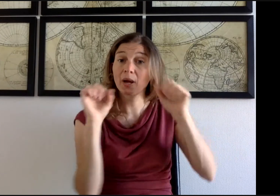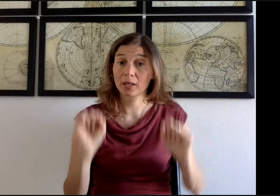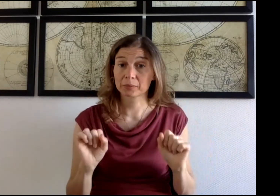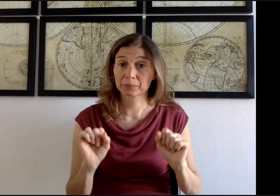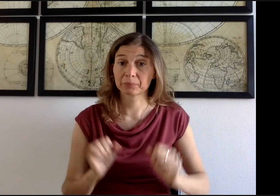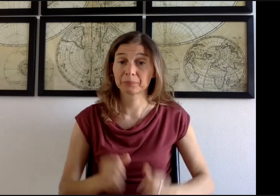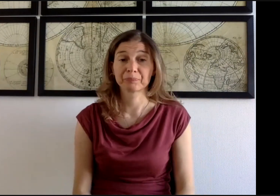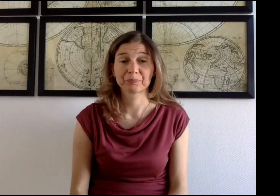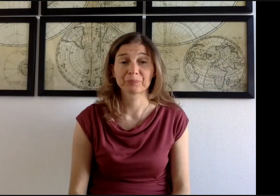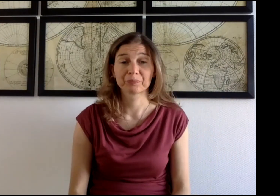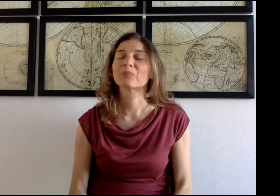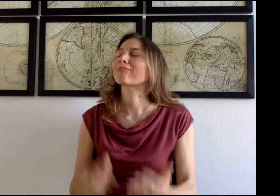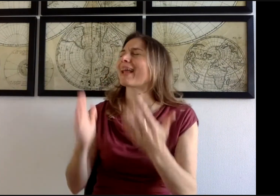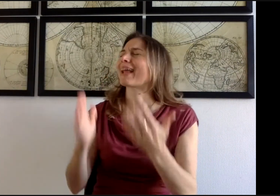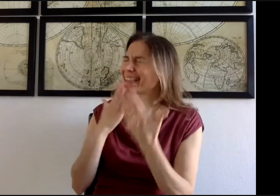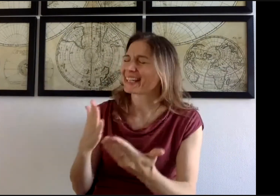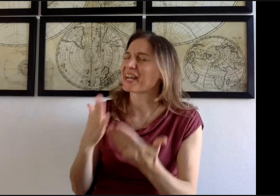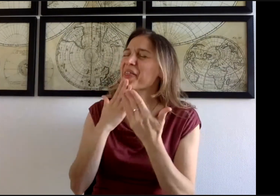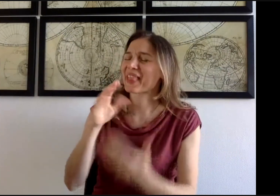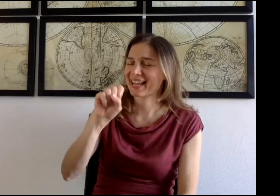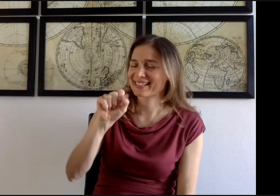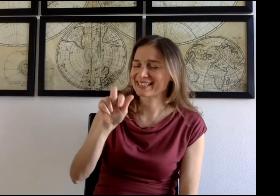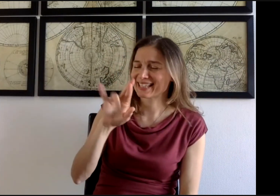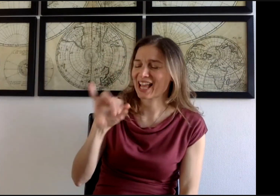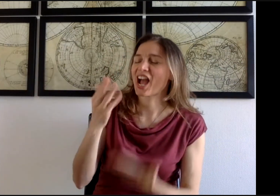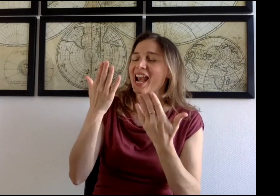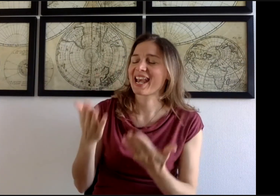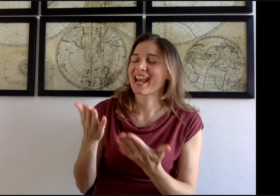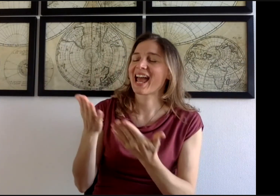ANDRÉ: Thank you very much, Sari. I'll have to pass to someone else